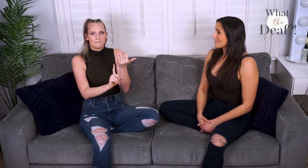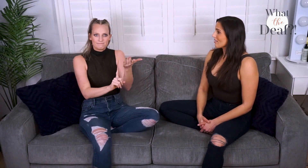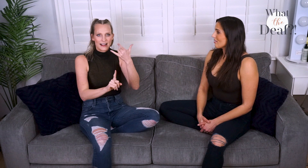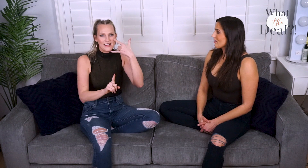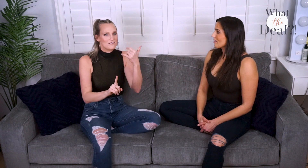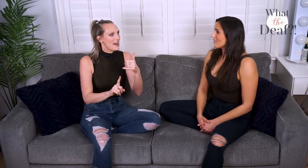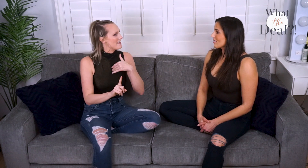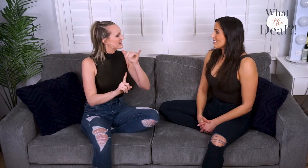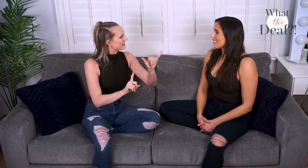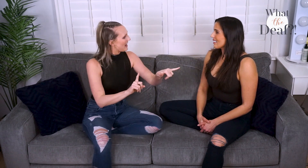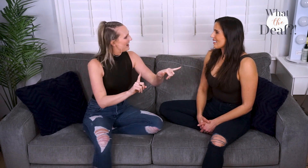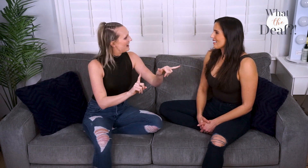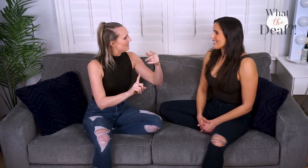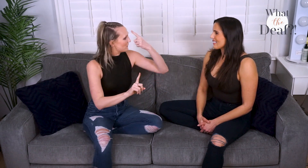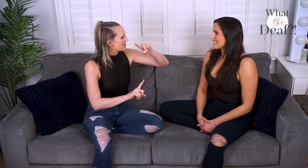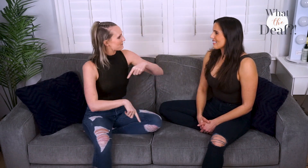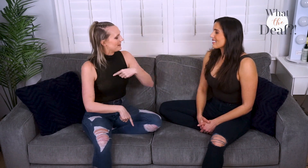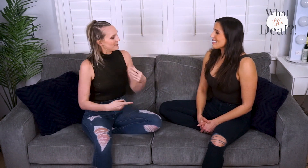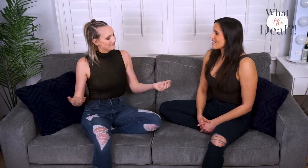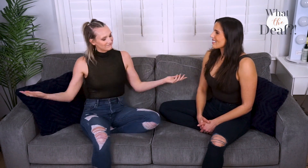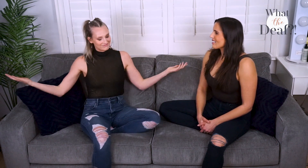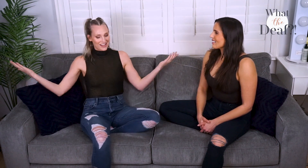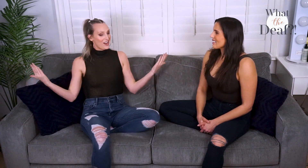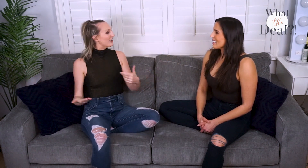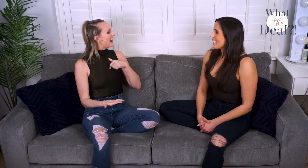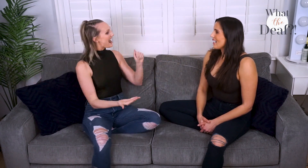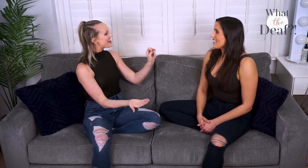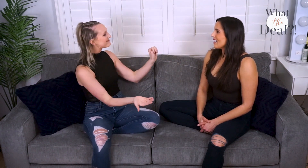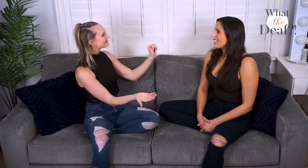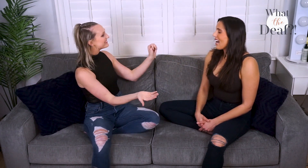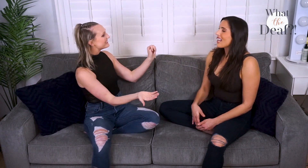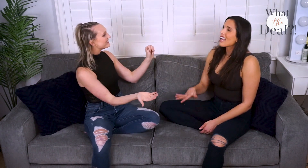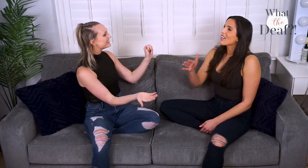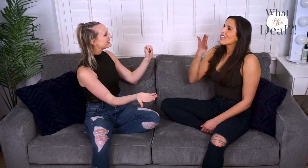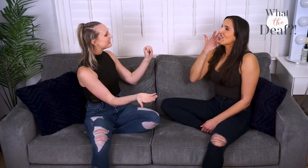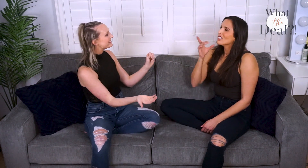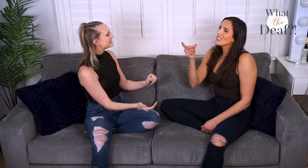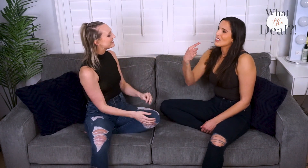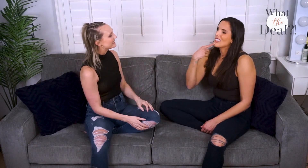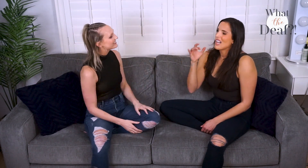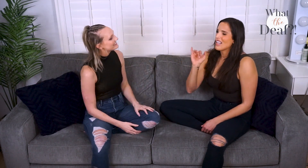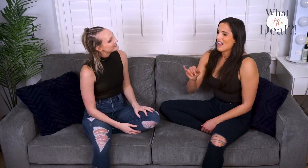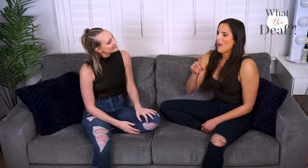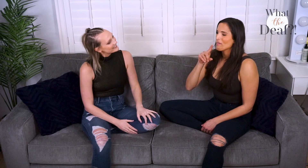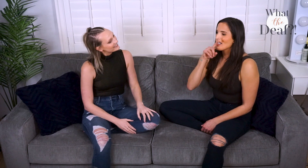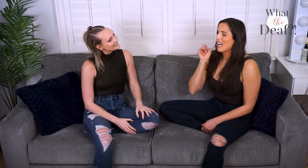And I just felt like California had that for me, and so, again, here I am. It's interesting that you said that